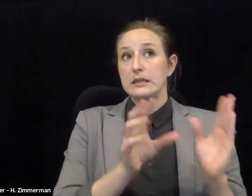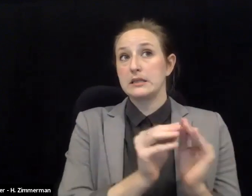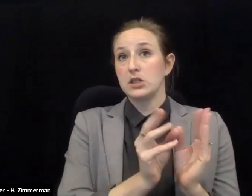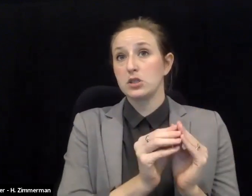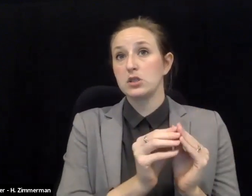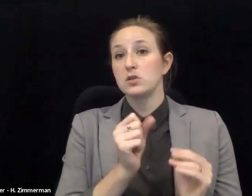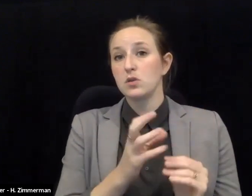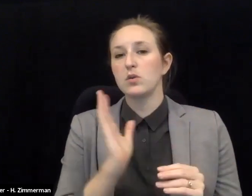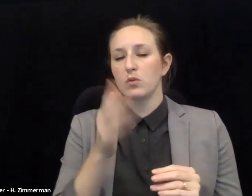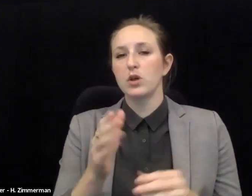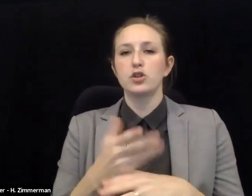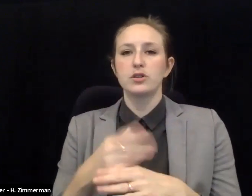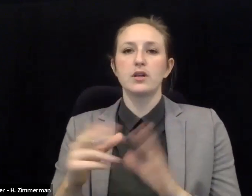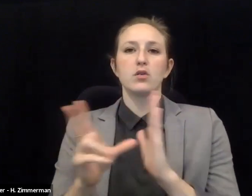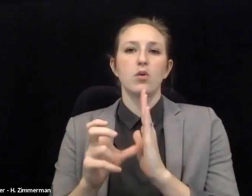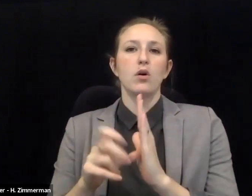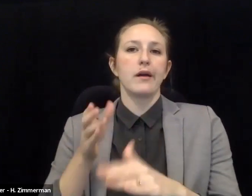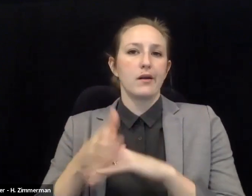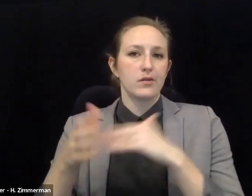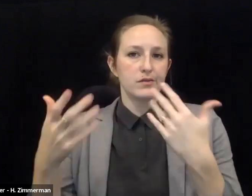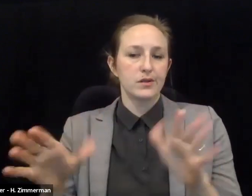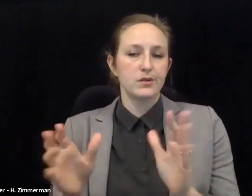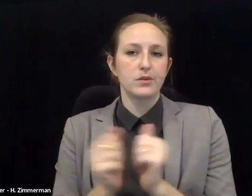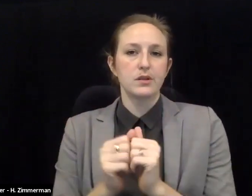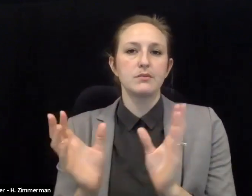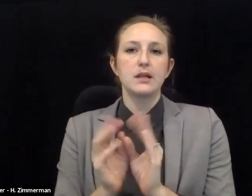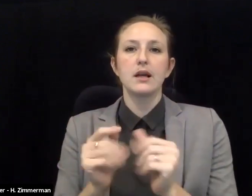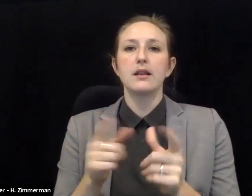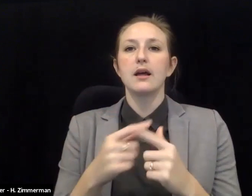will share the recording afterwards and then Meredith and Becca,